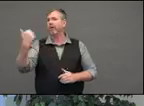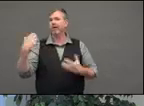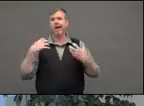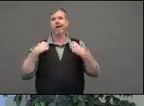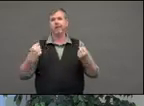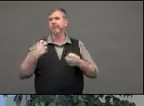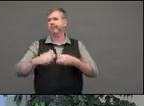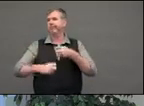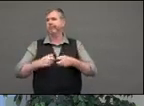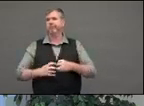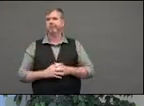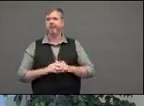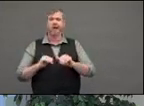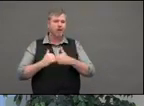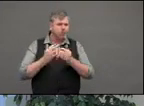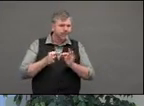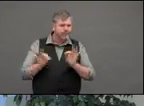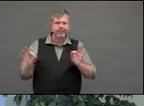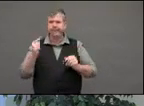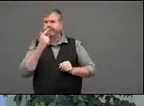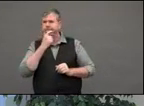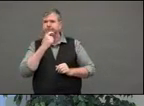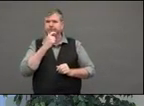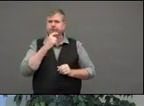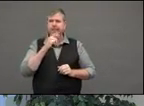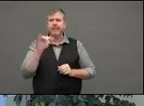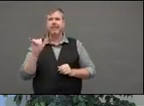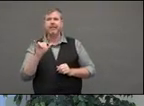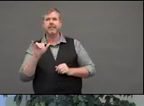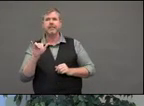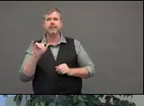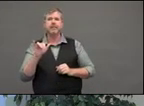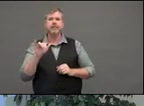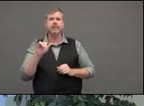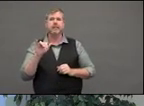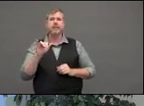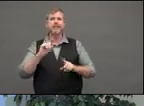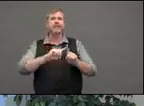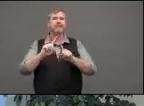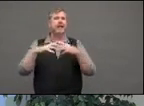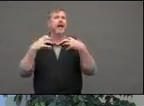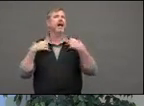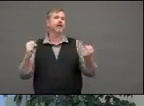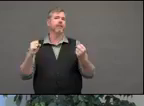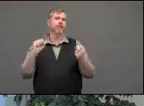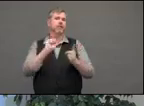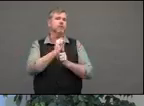another i don't have any condition correct yes sorry um and it's very important for us to keep